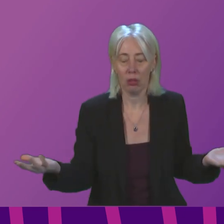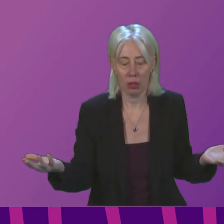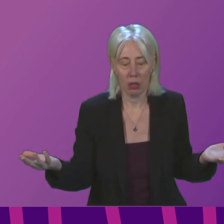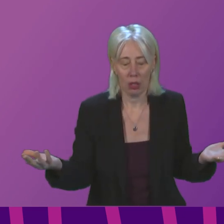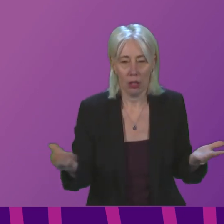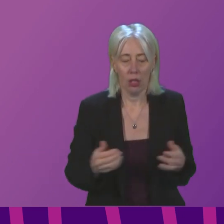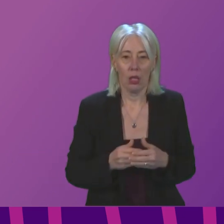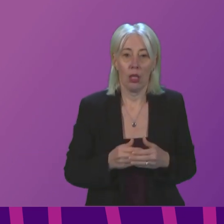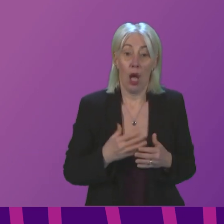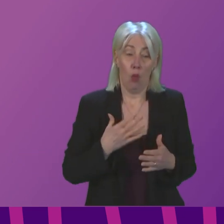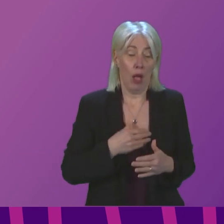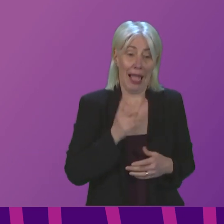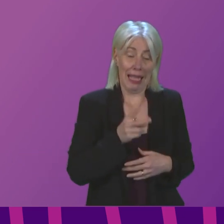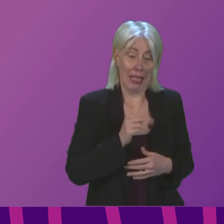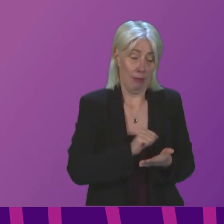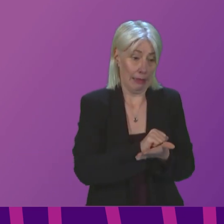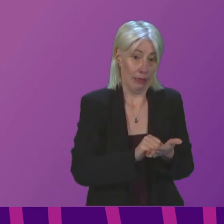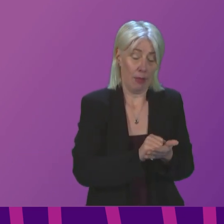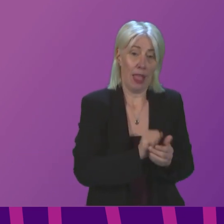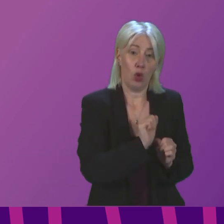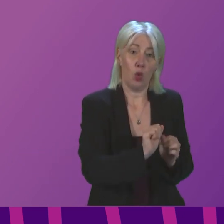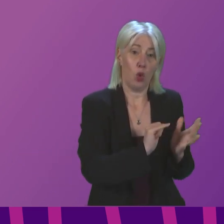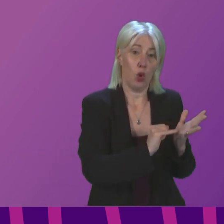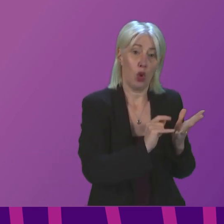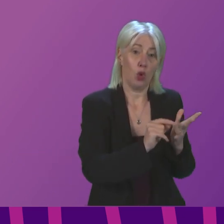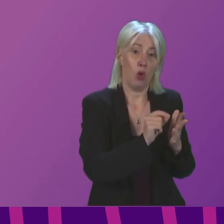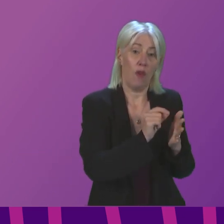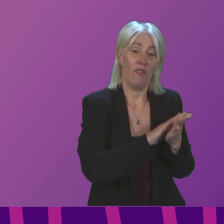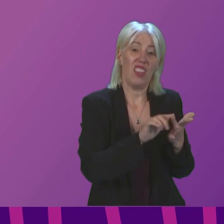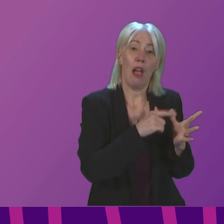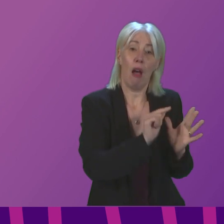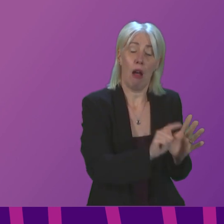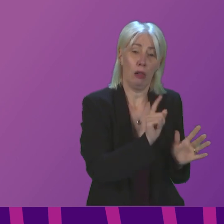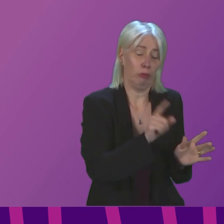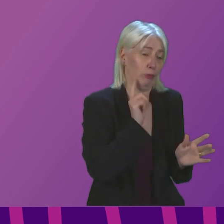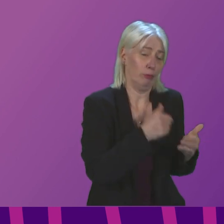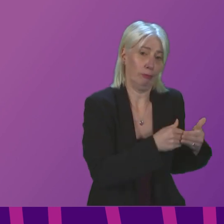I convey my sympathies to Sophia’s family. If the member wants to correspond with me,